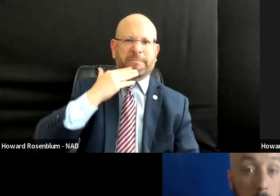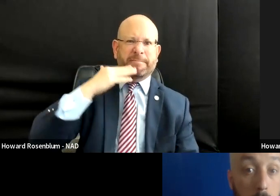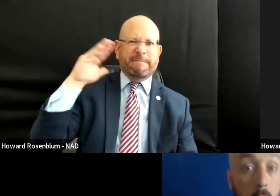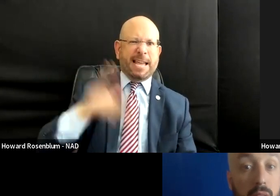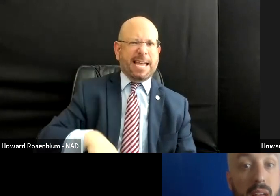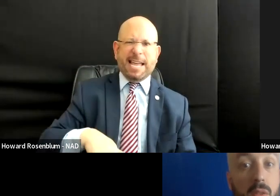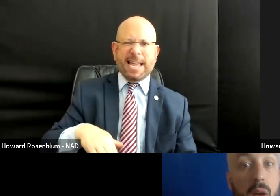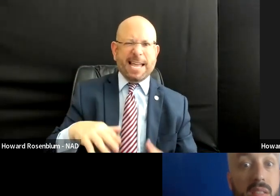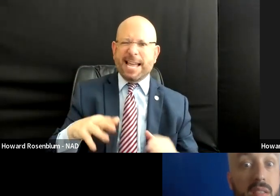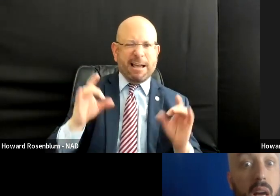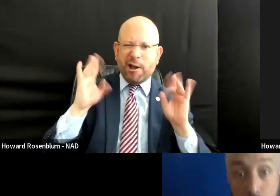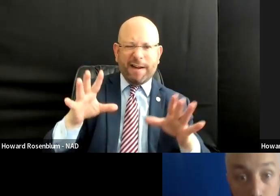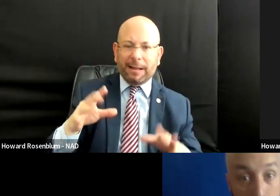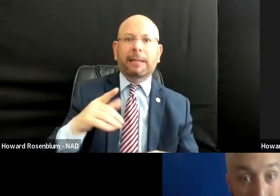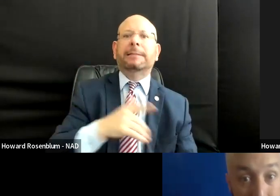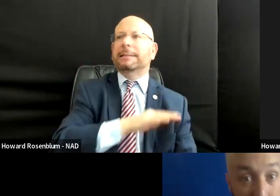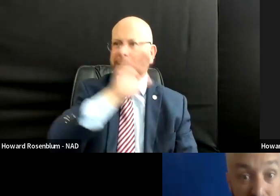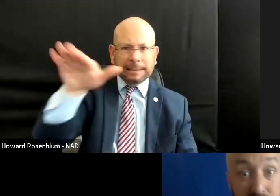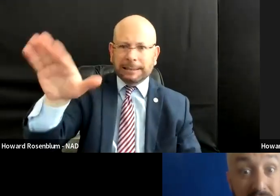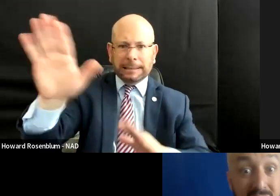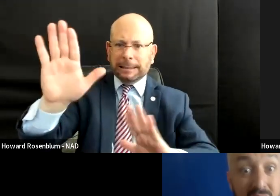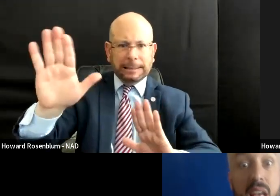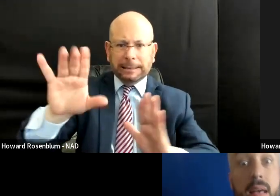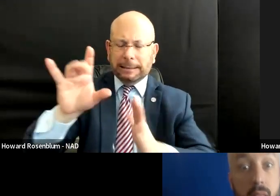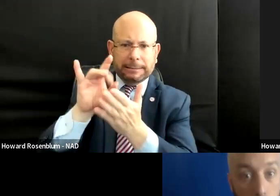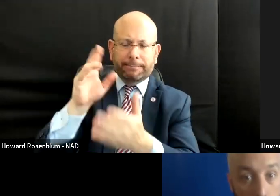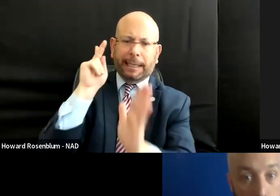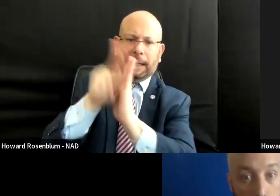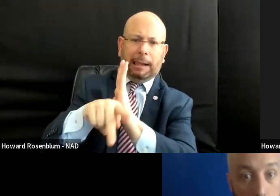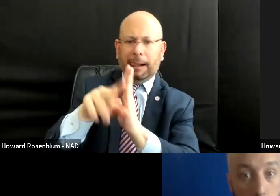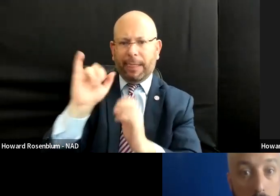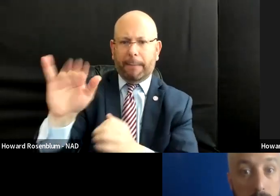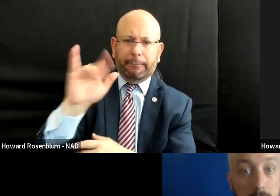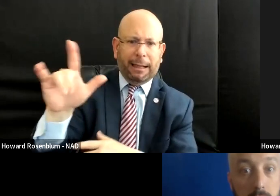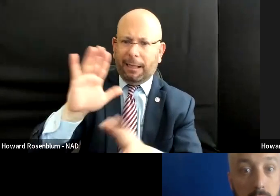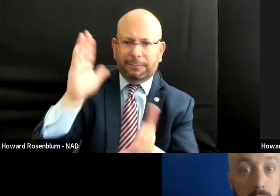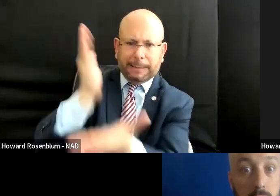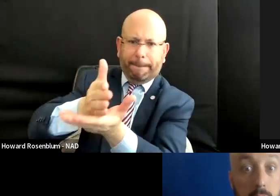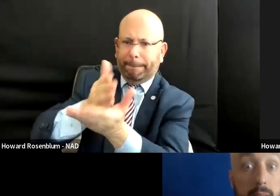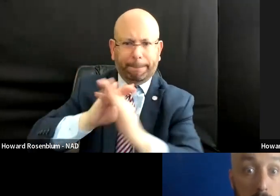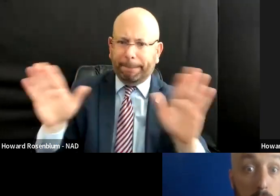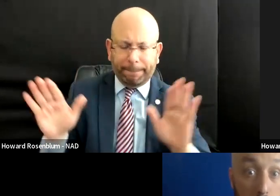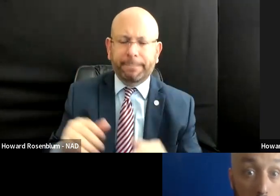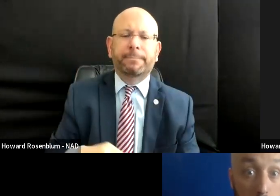needs some modification, we will also go and propose modifications or